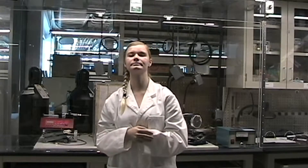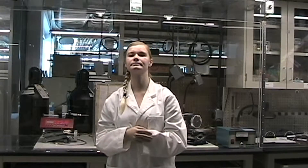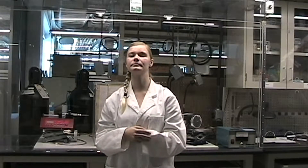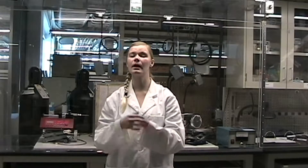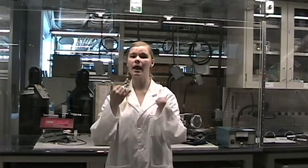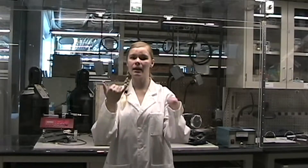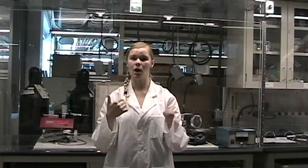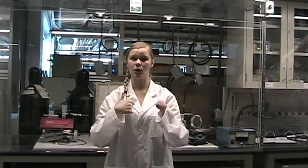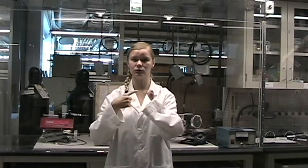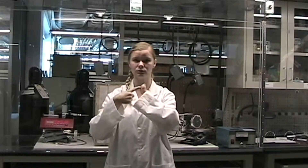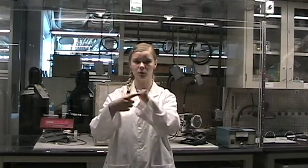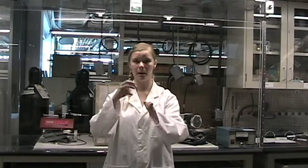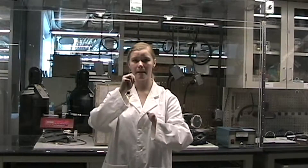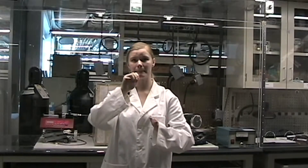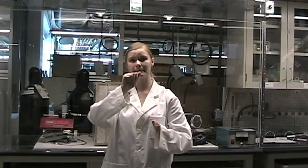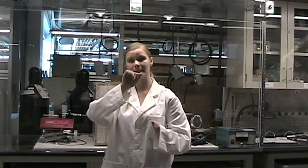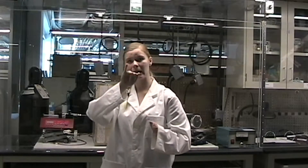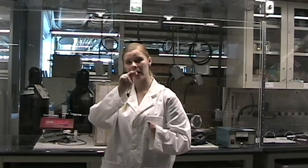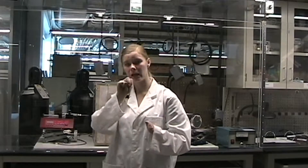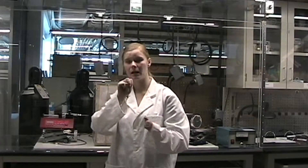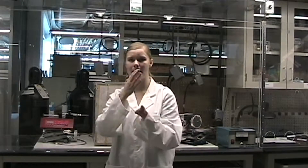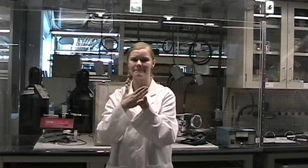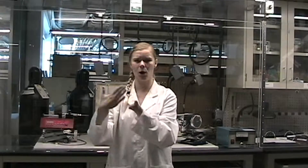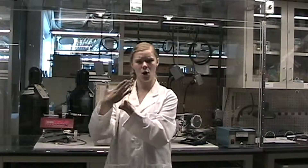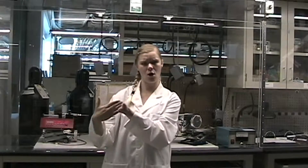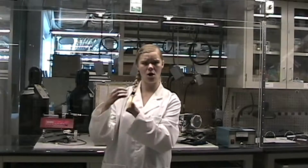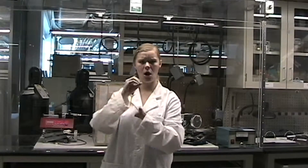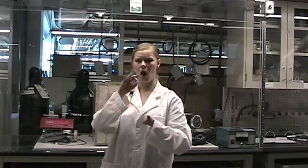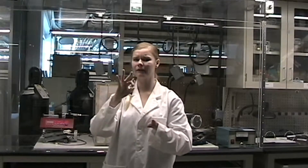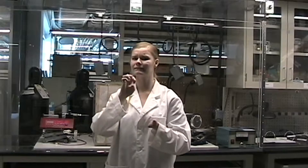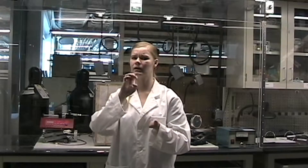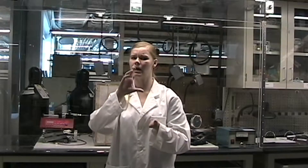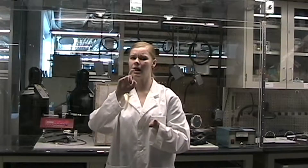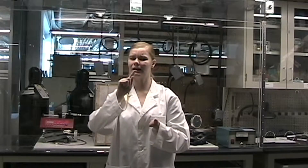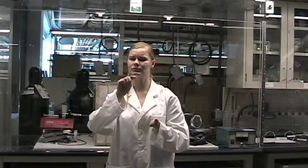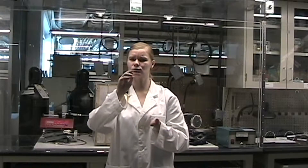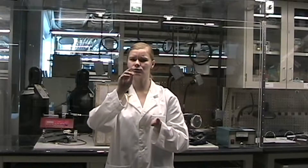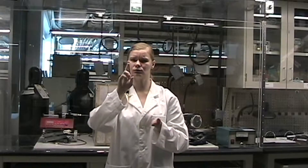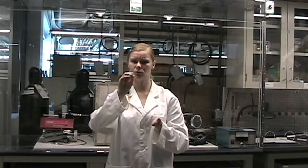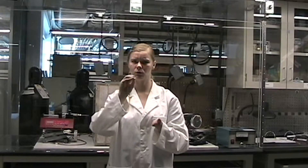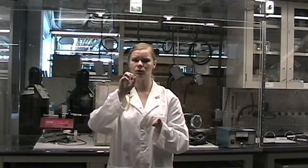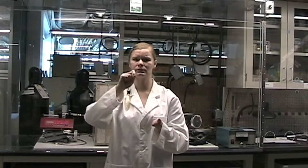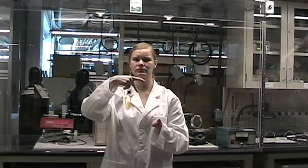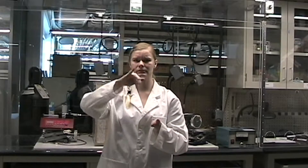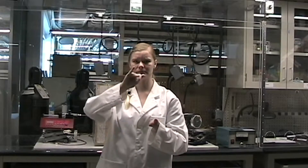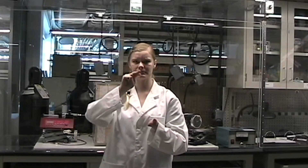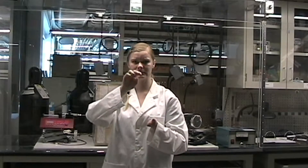Now, I'll be showing the main parts of the electrospinner.